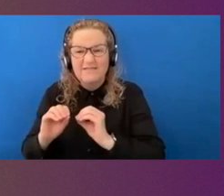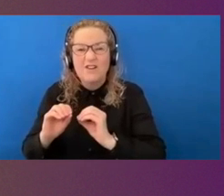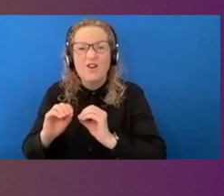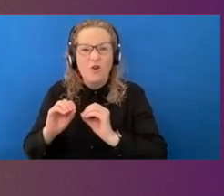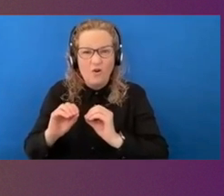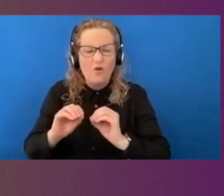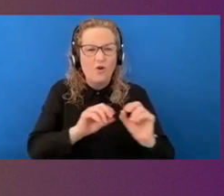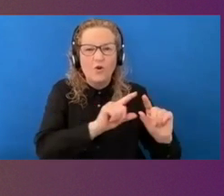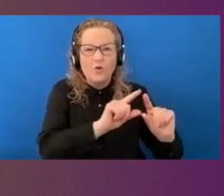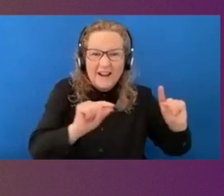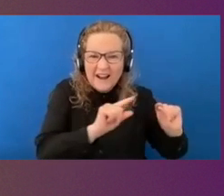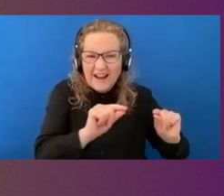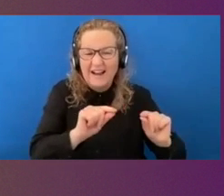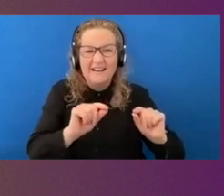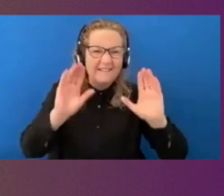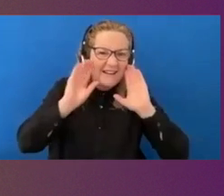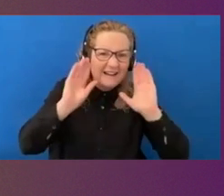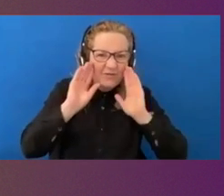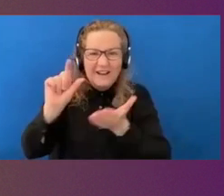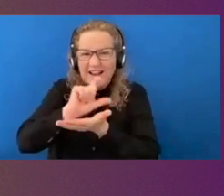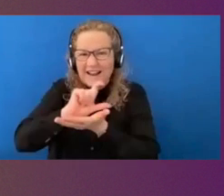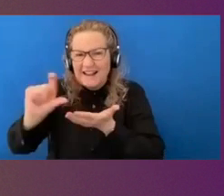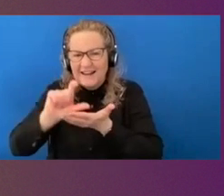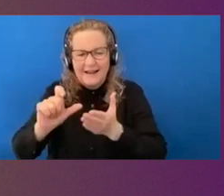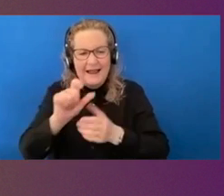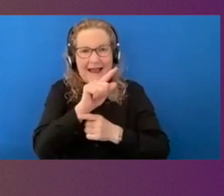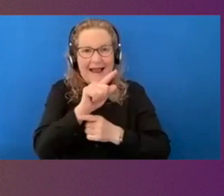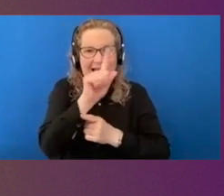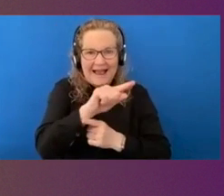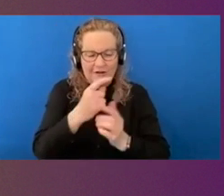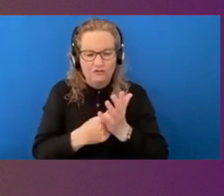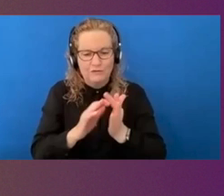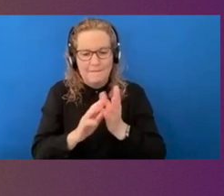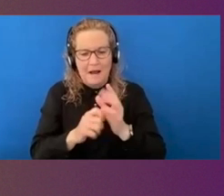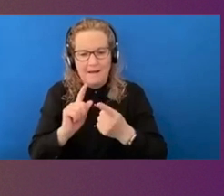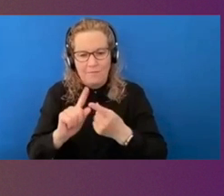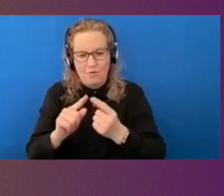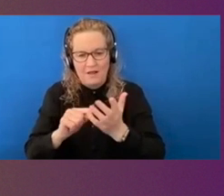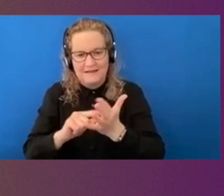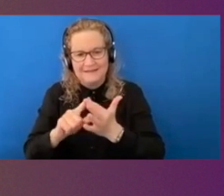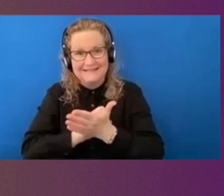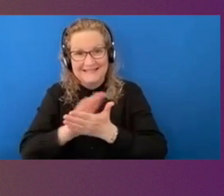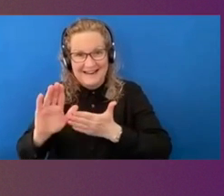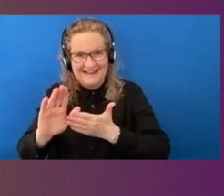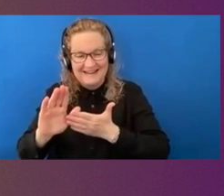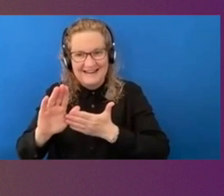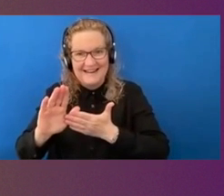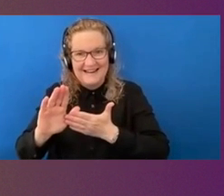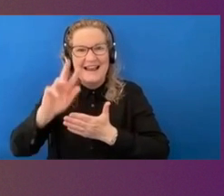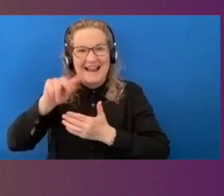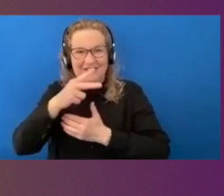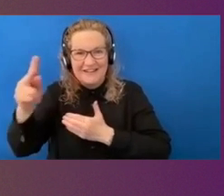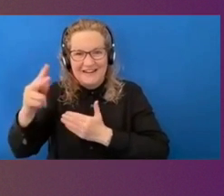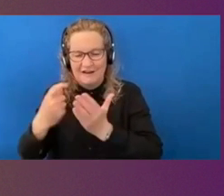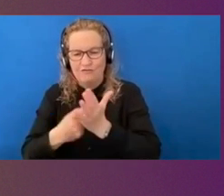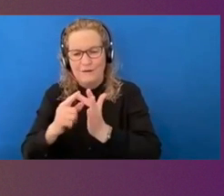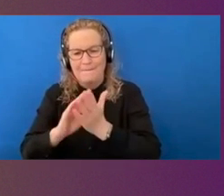LinkedIn is that remarkable tech remarkable insights this event has live captioning by